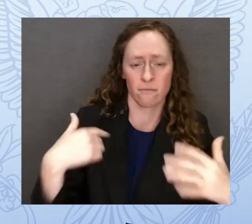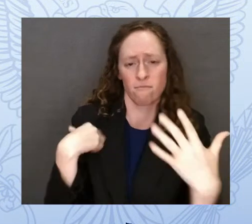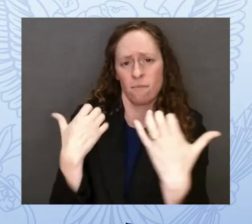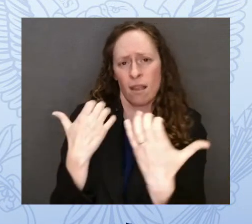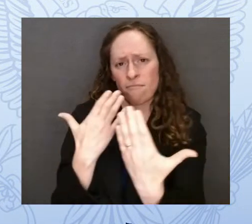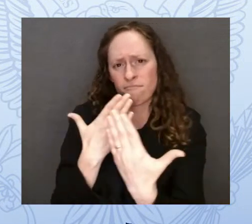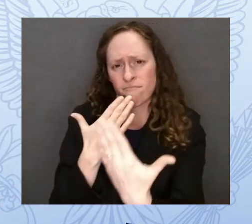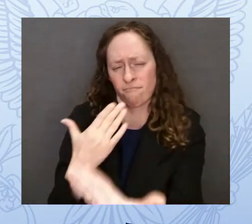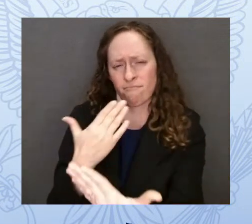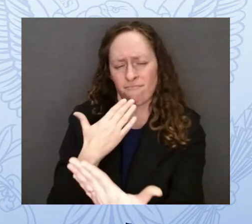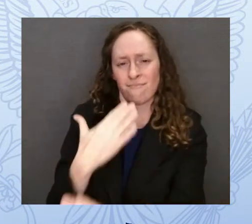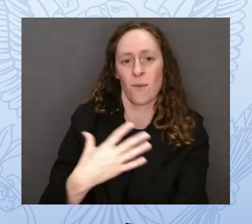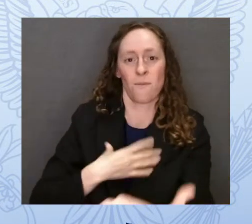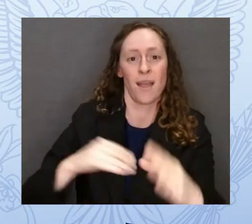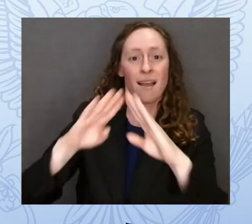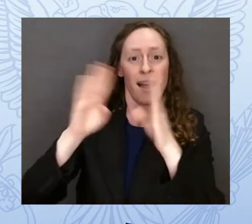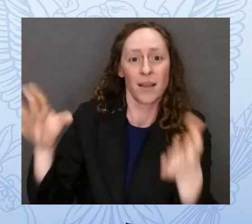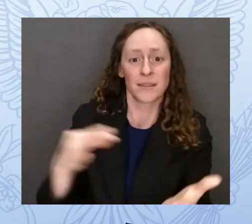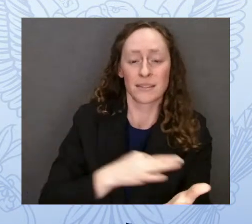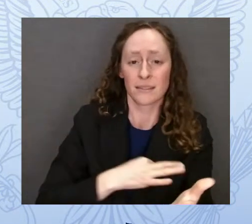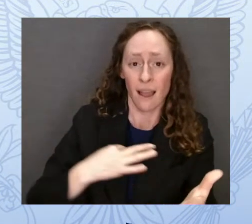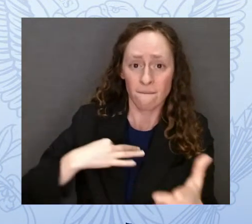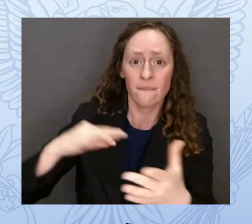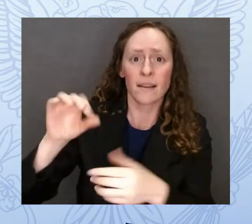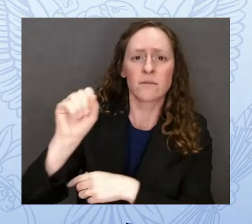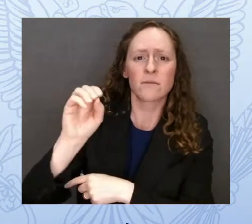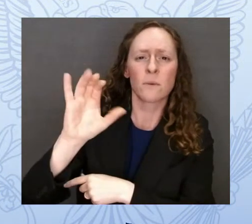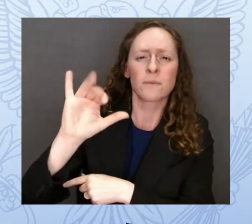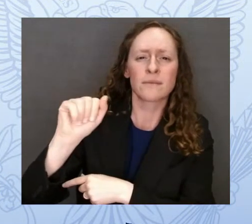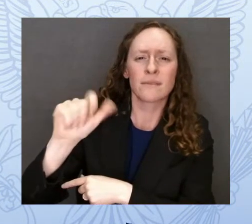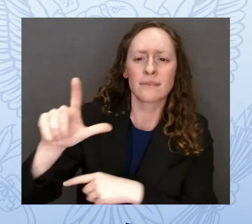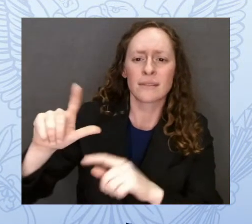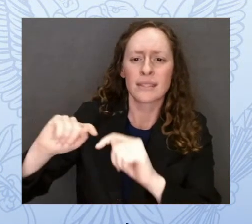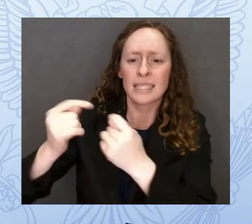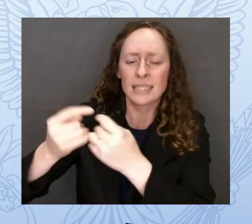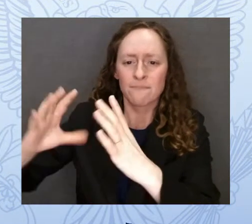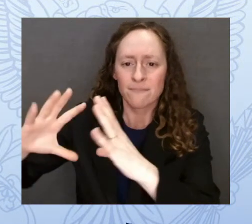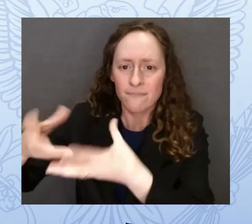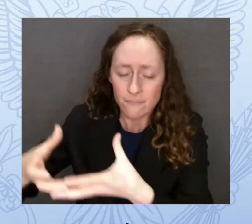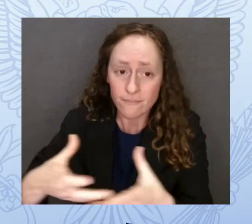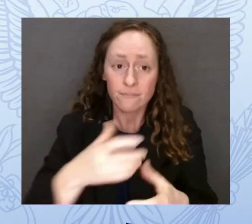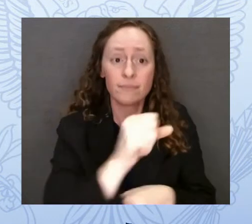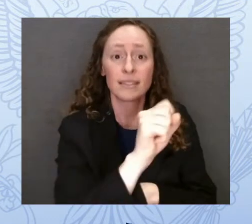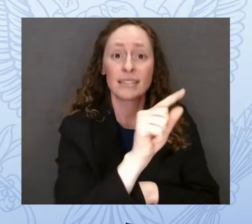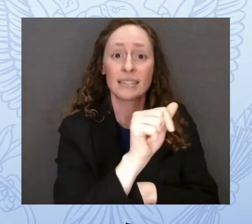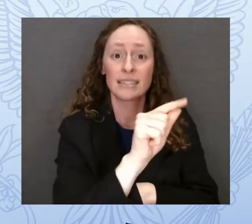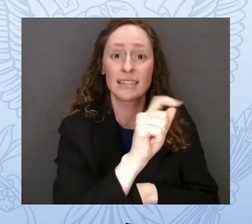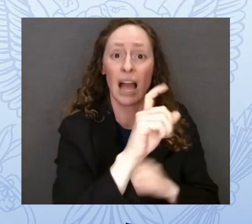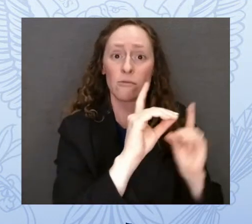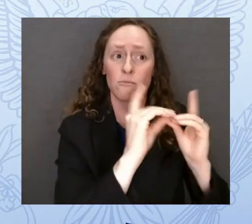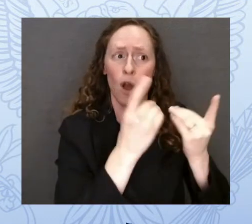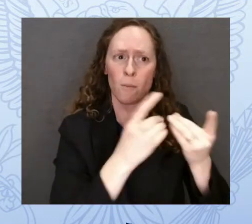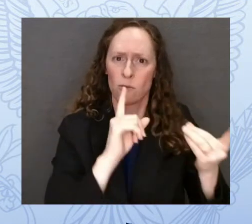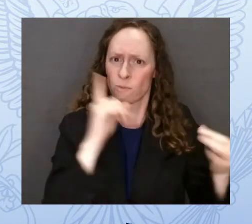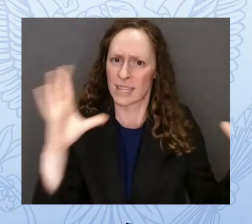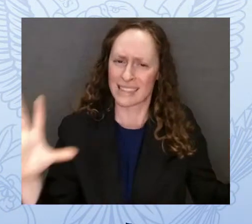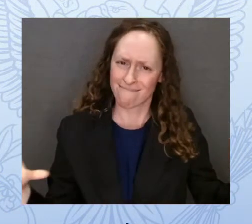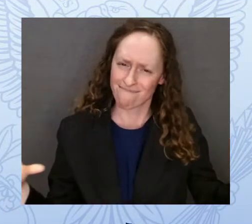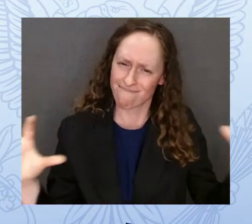who have been working so hard to make this visit meaningful. Now I will turn it over to our Social Secretary,